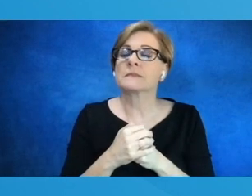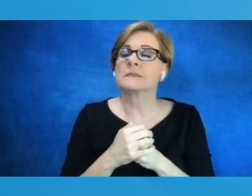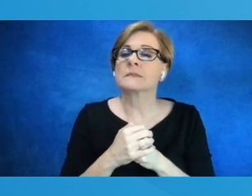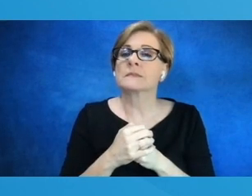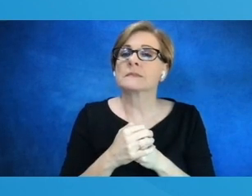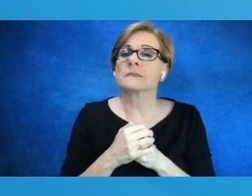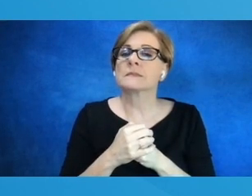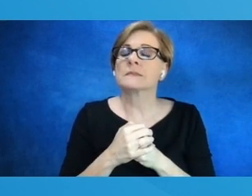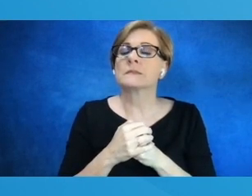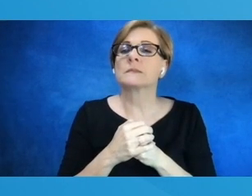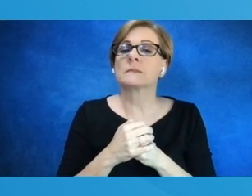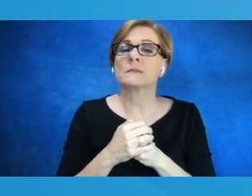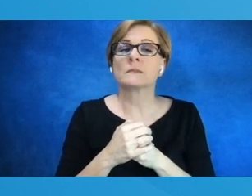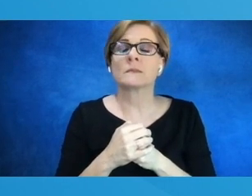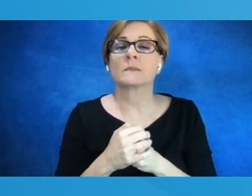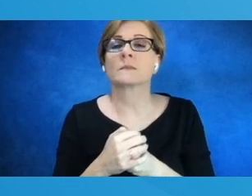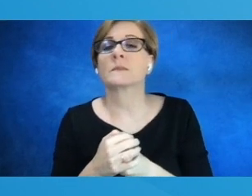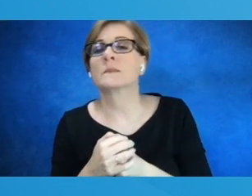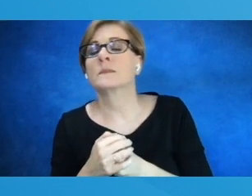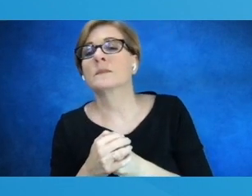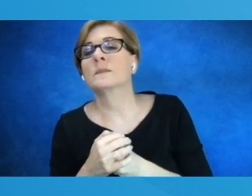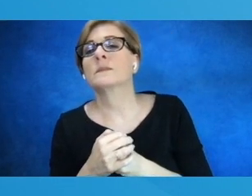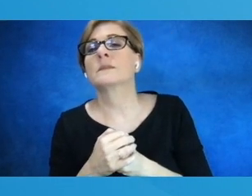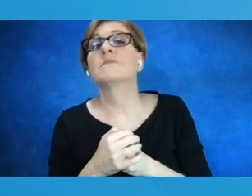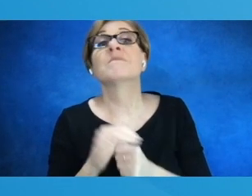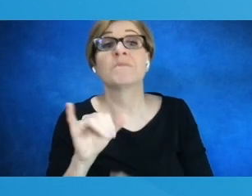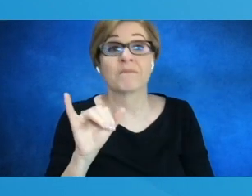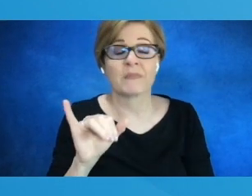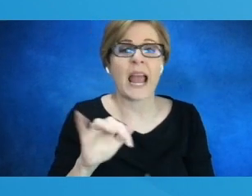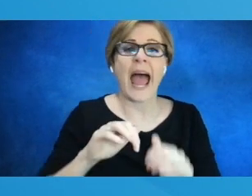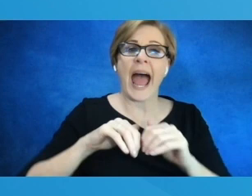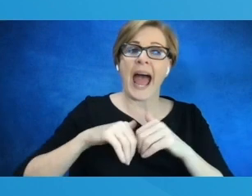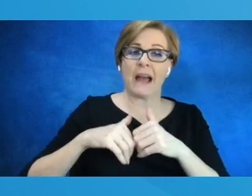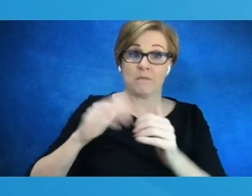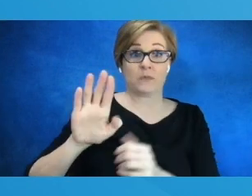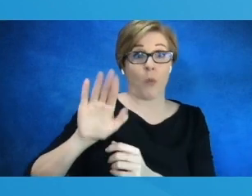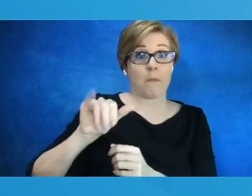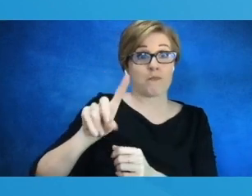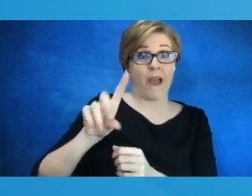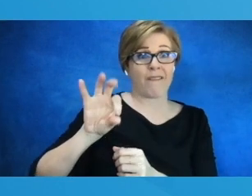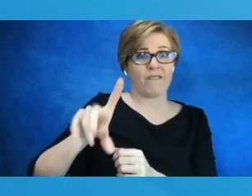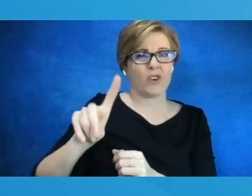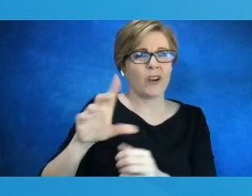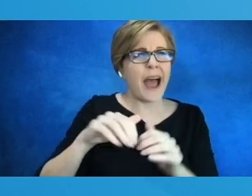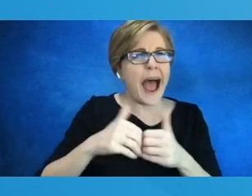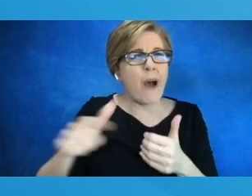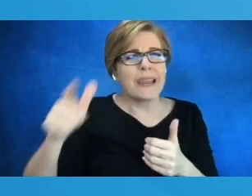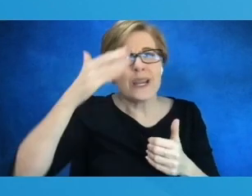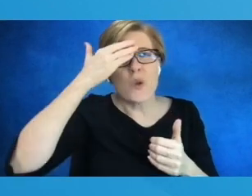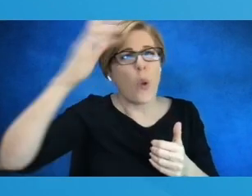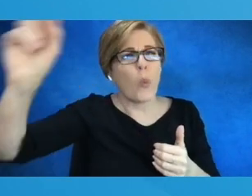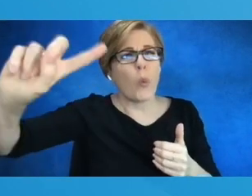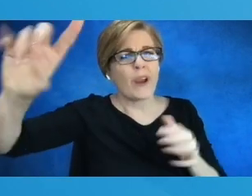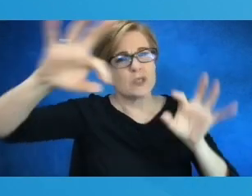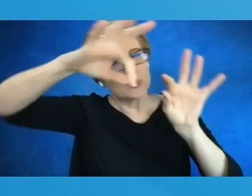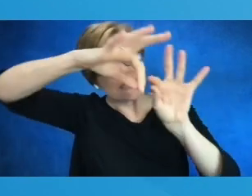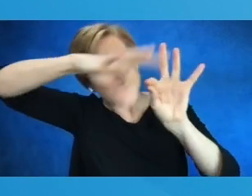How does he know where to make his stairs? That's a great question.